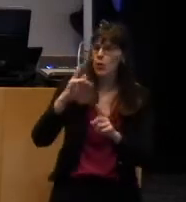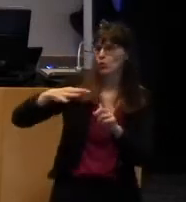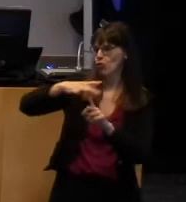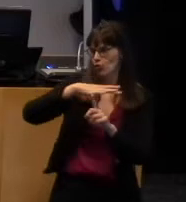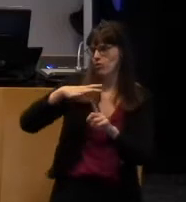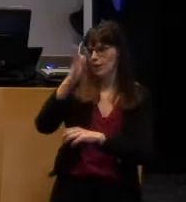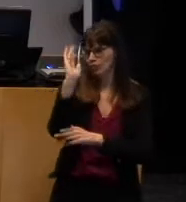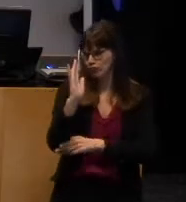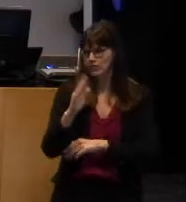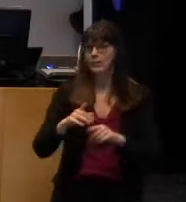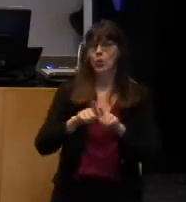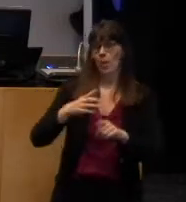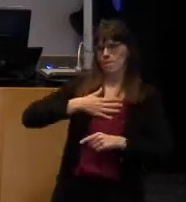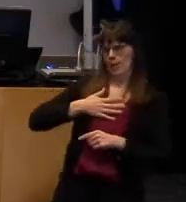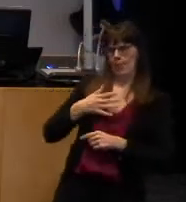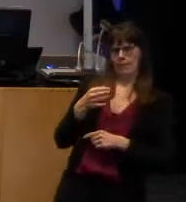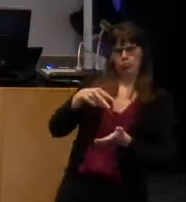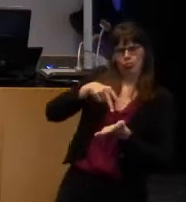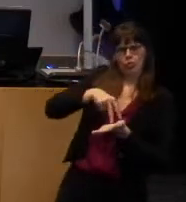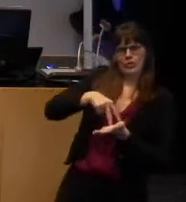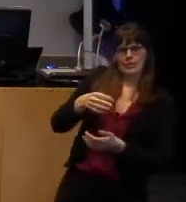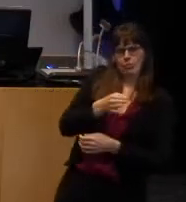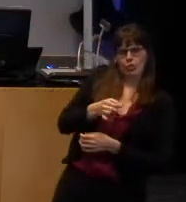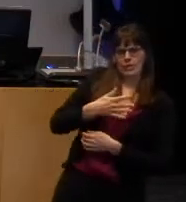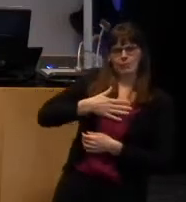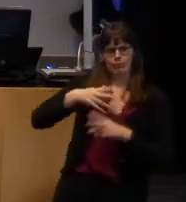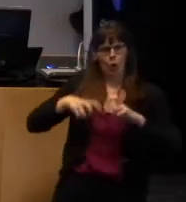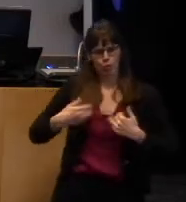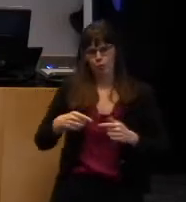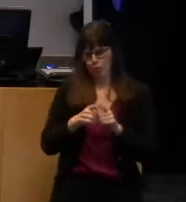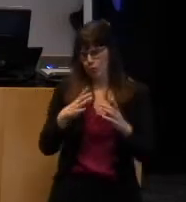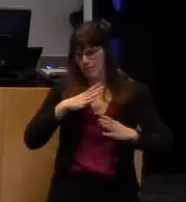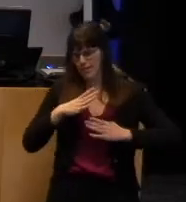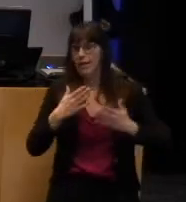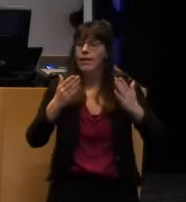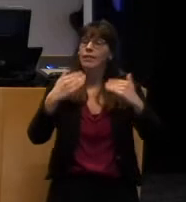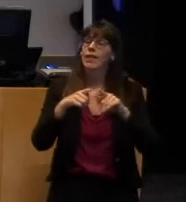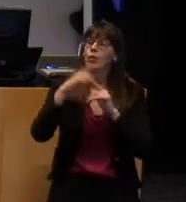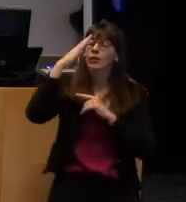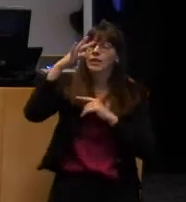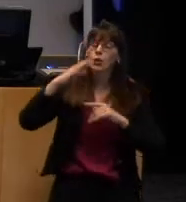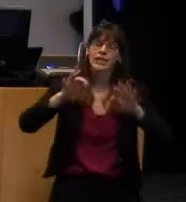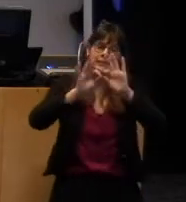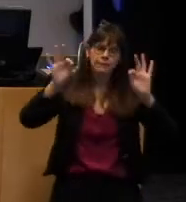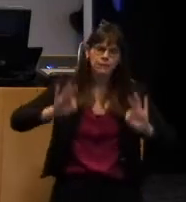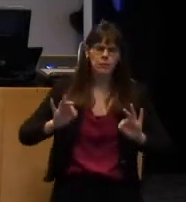I will also consider my position as a researcher and then I will discuss the theoretical frameworks that shaped this study.